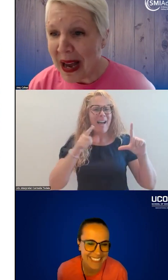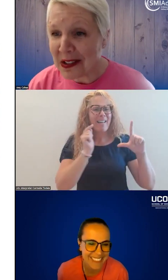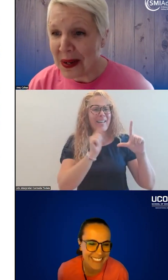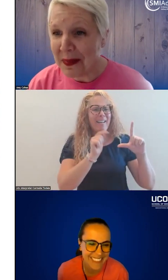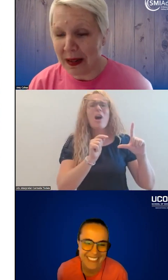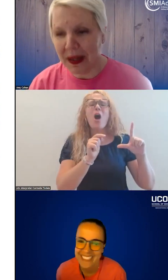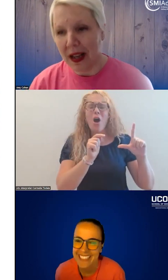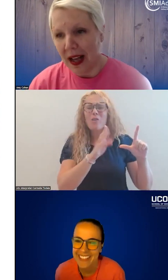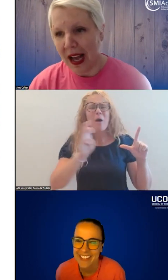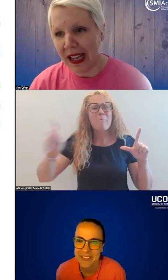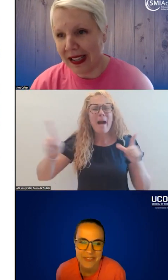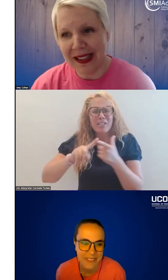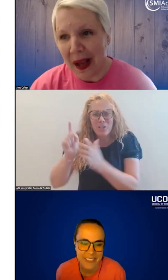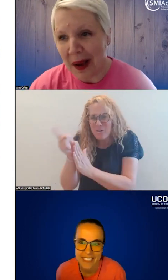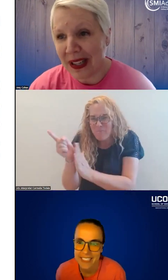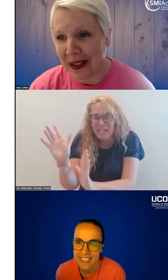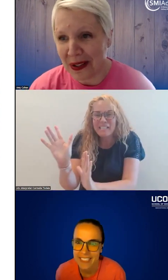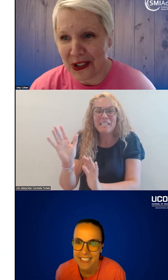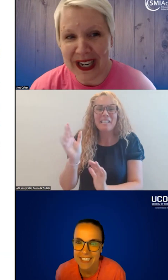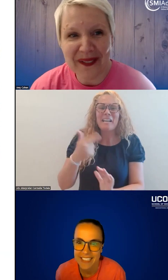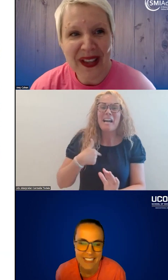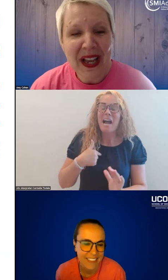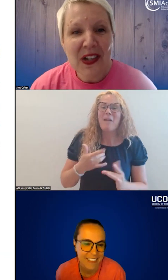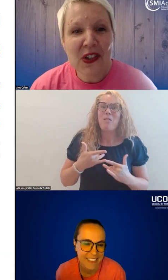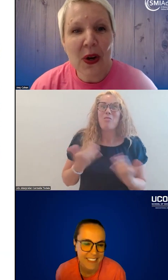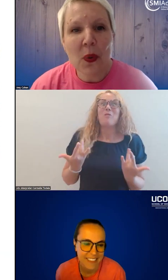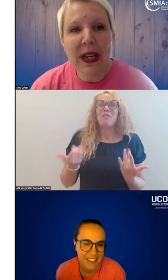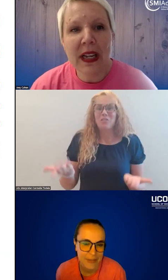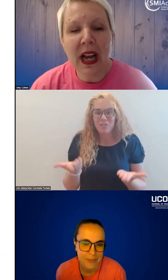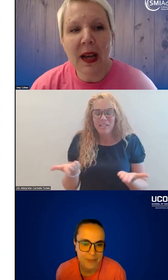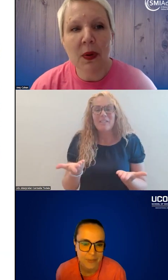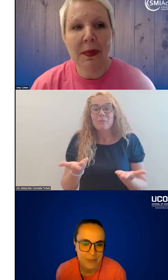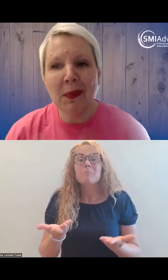BACK TO YOU IN A MINUTE. I AM REALLY THRILLED THAT YOU ARE HERE. REMEMBER